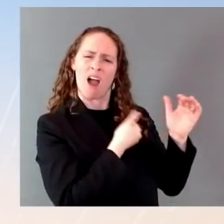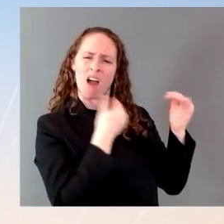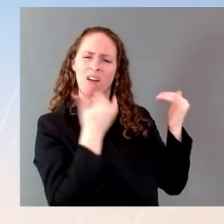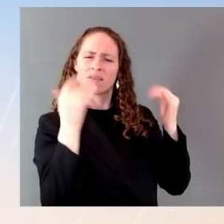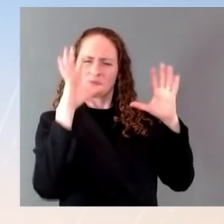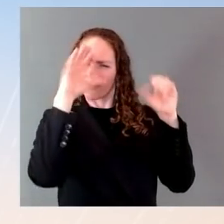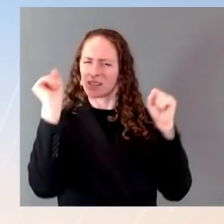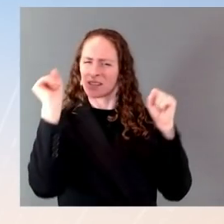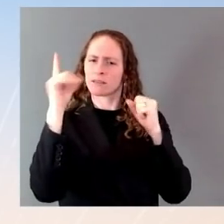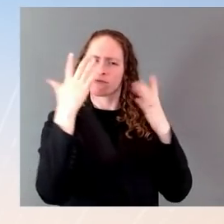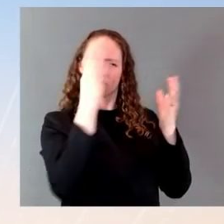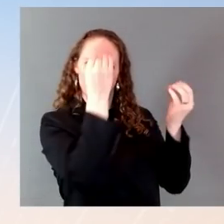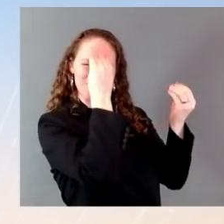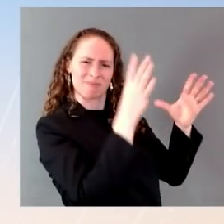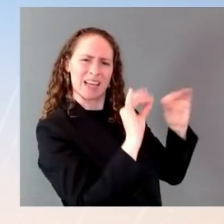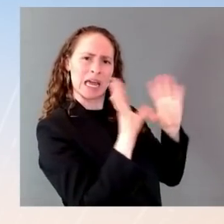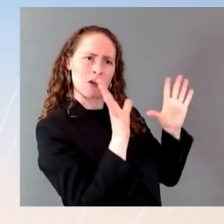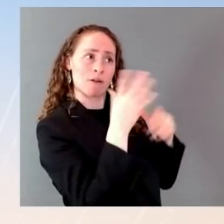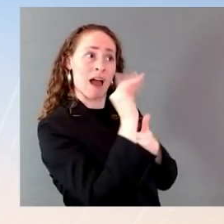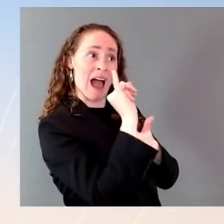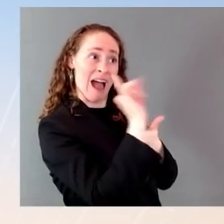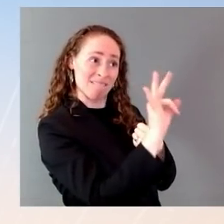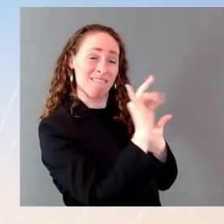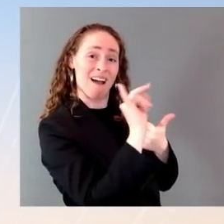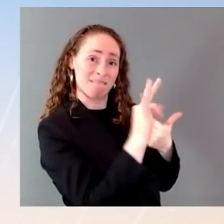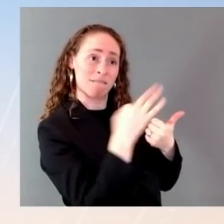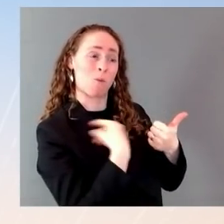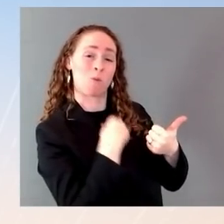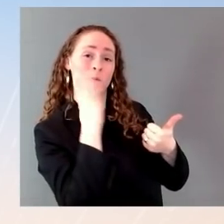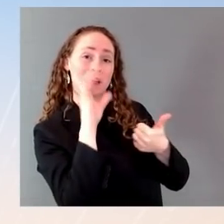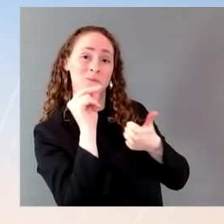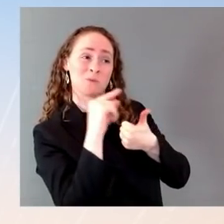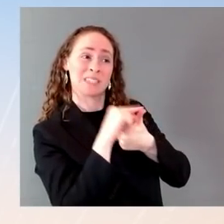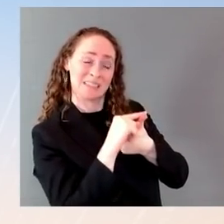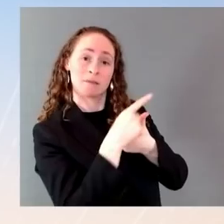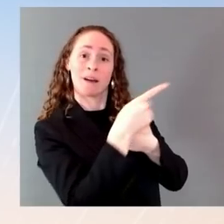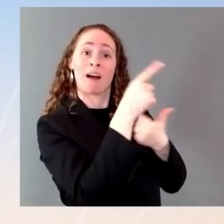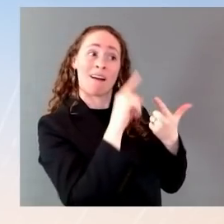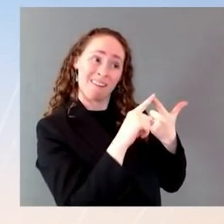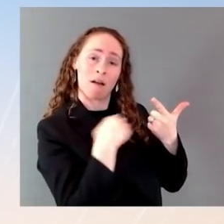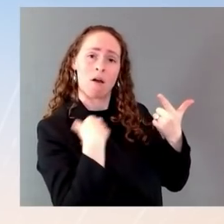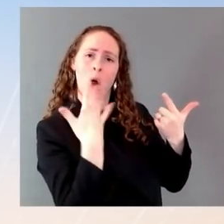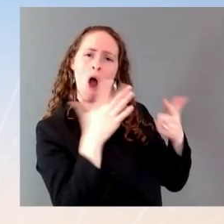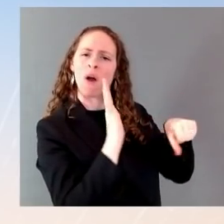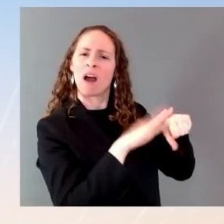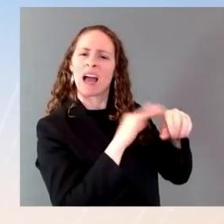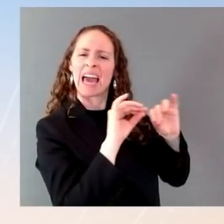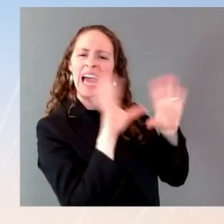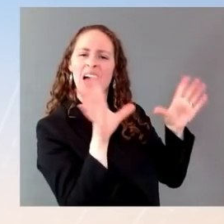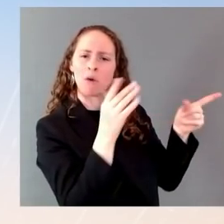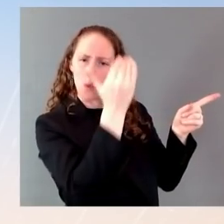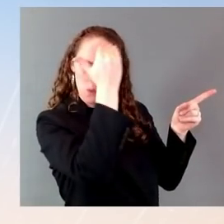not through words, what course of action Russia chooses to take. The Press: And one quick follow-up -- Mr. Sullivan: Yes. The Press: In your statement -- sorry, Jake. One quick follow-up.